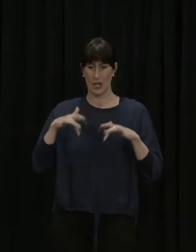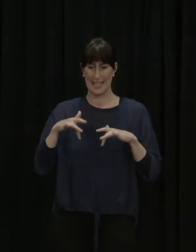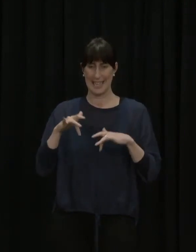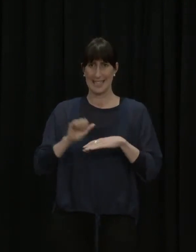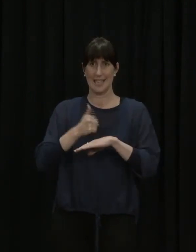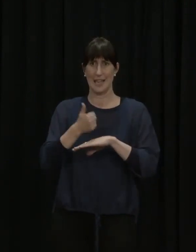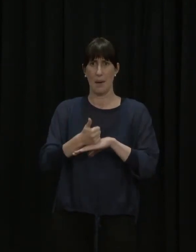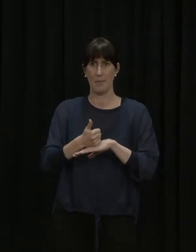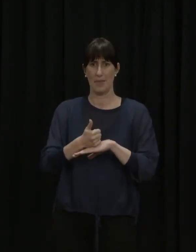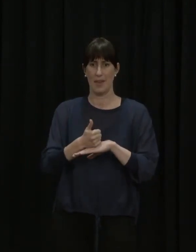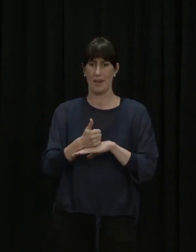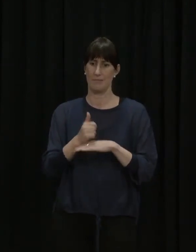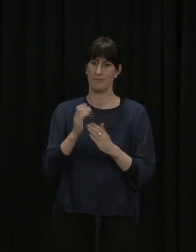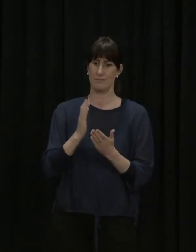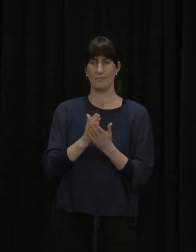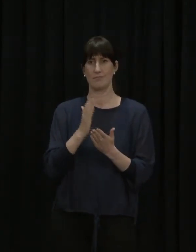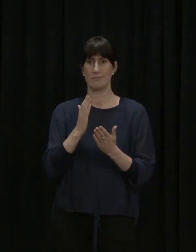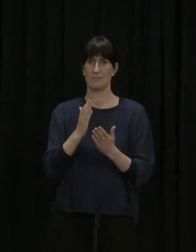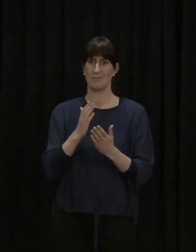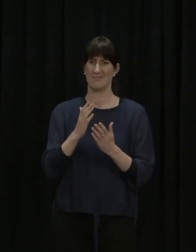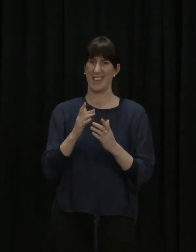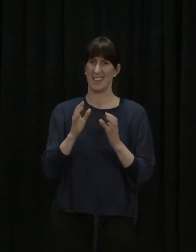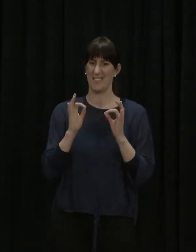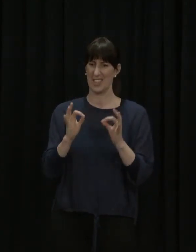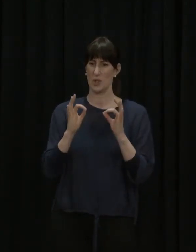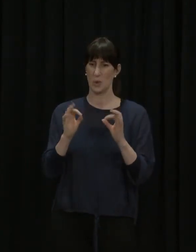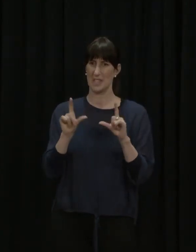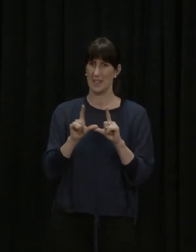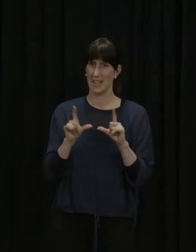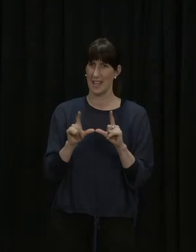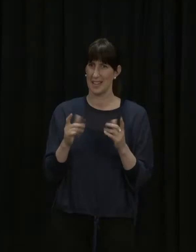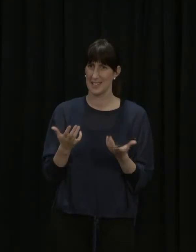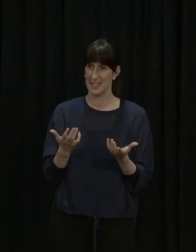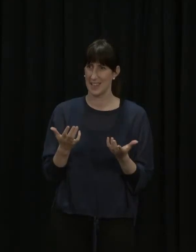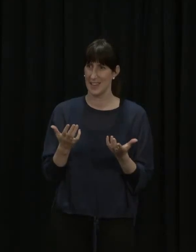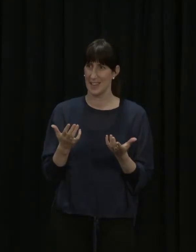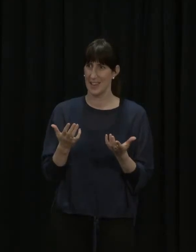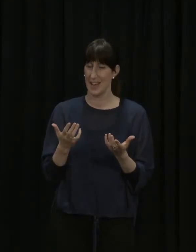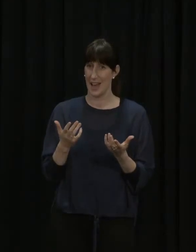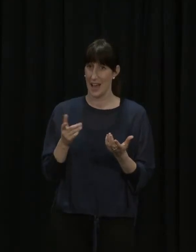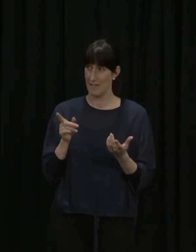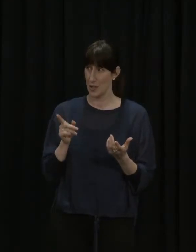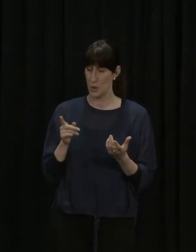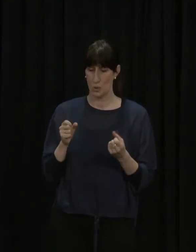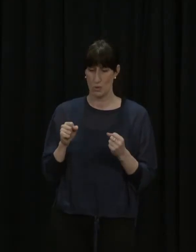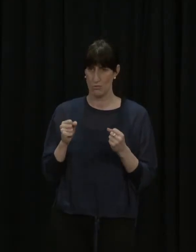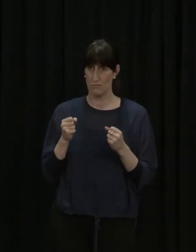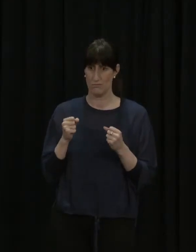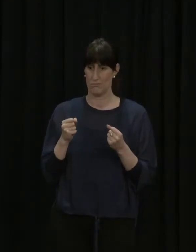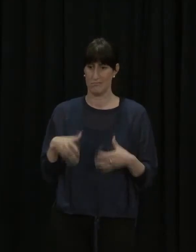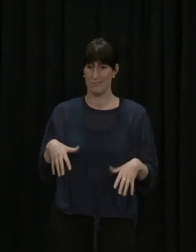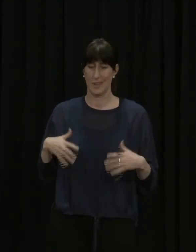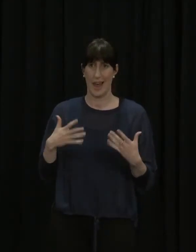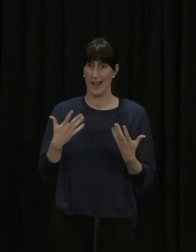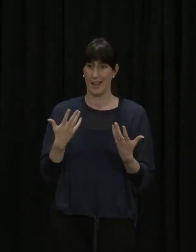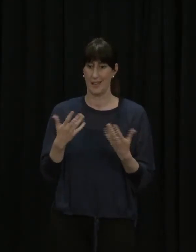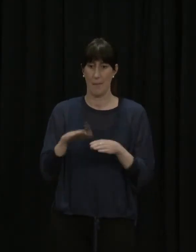They are moving quickly, having their target. If they get there and you don't have a vaccine certificate in place, what happens and what